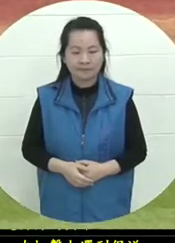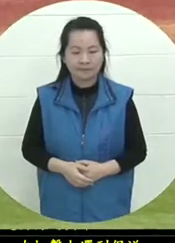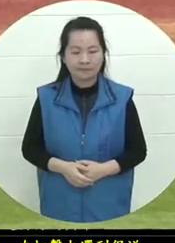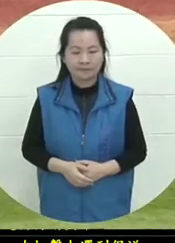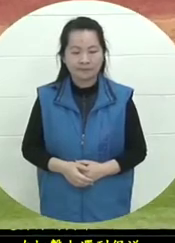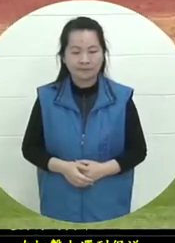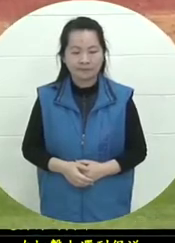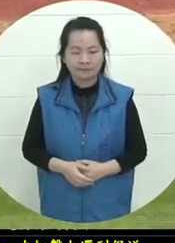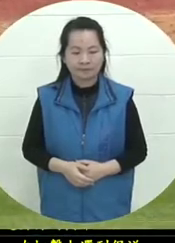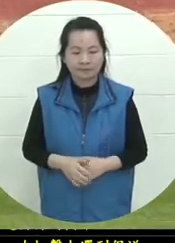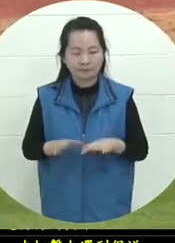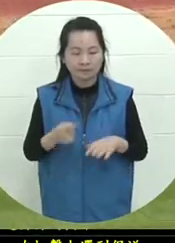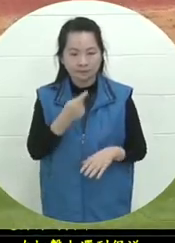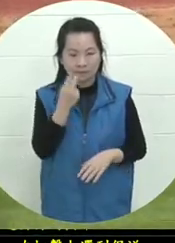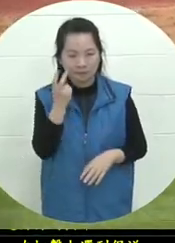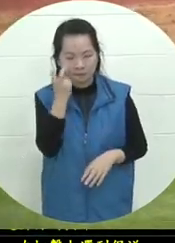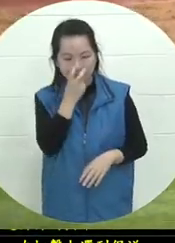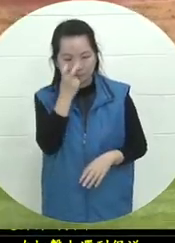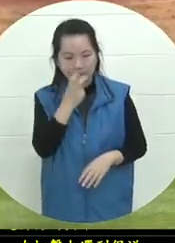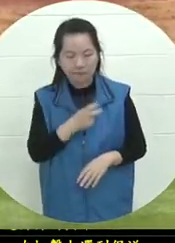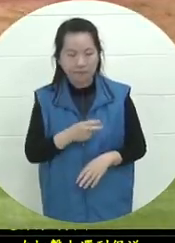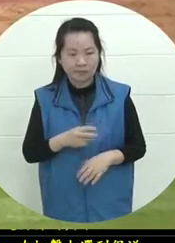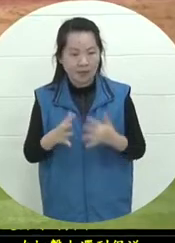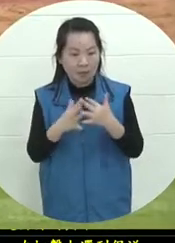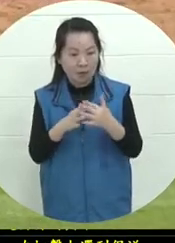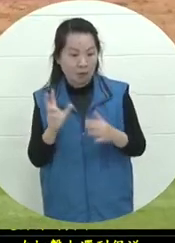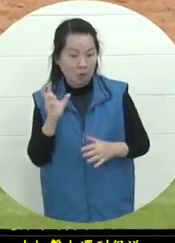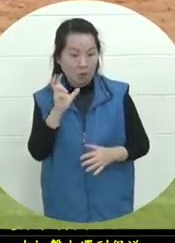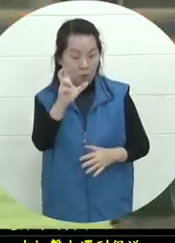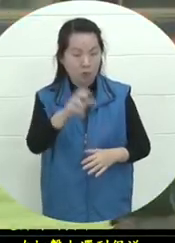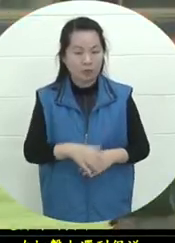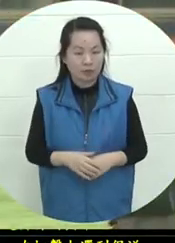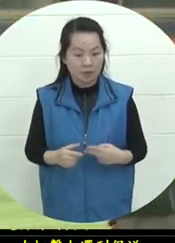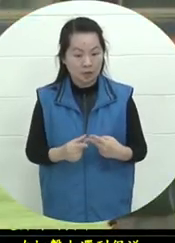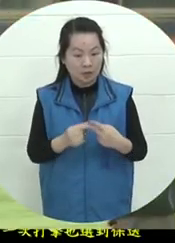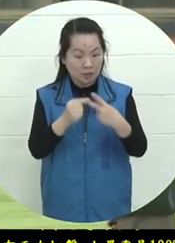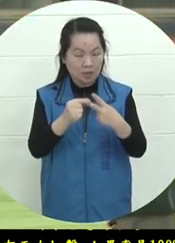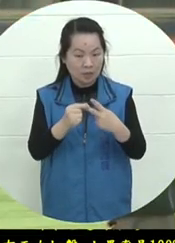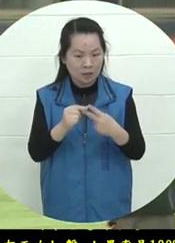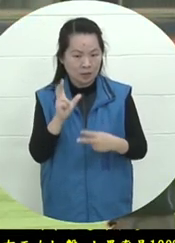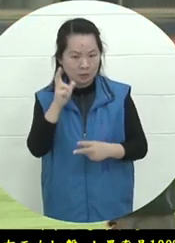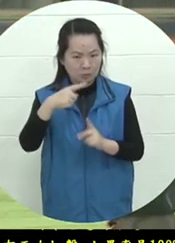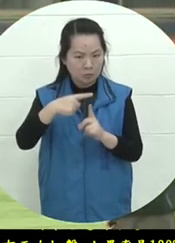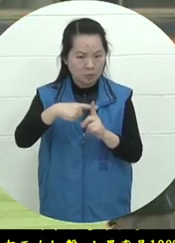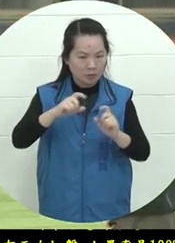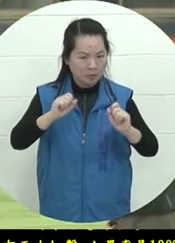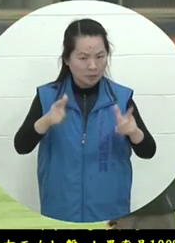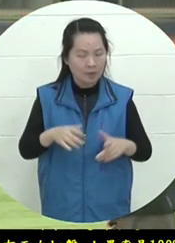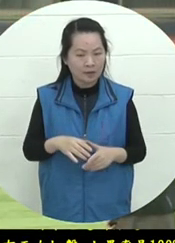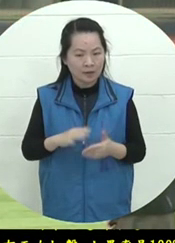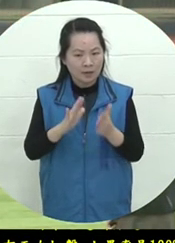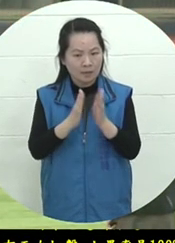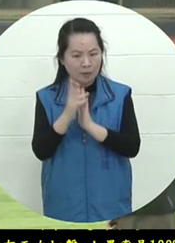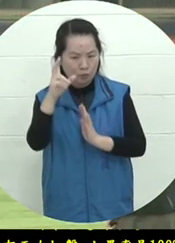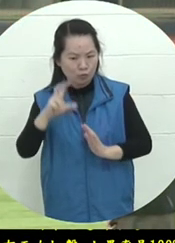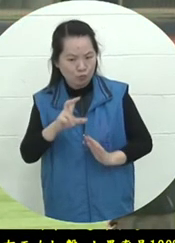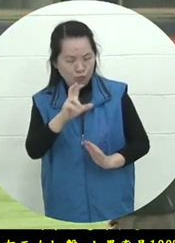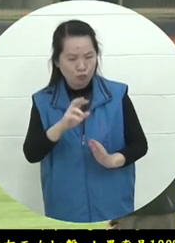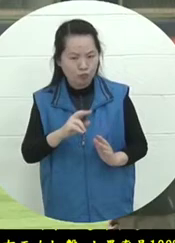Therefore, we also observed complaints to the American team that Anderson began to change the distribution strategy in the second inning and also changed the ball usage. It starts to become more